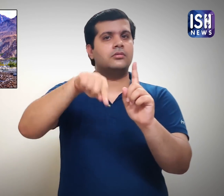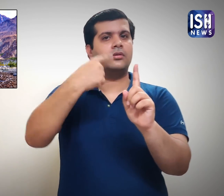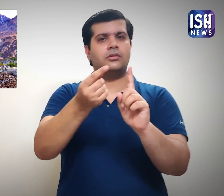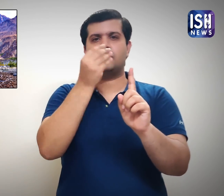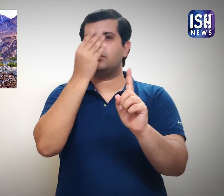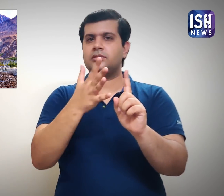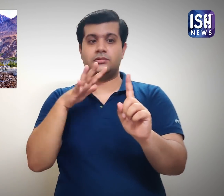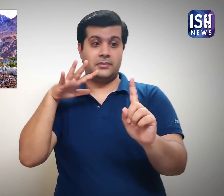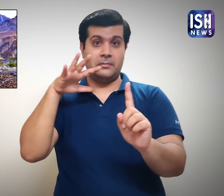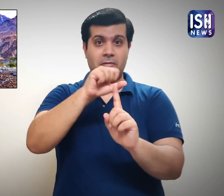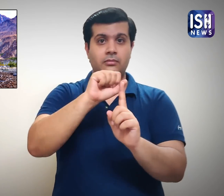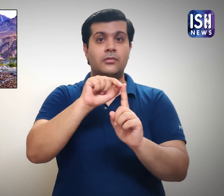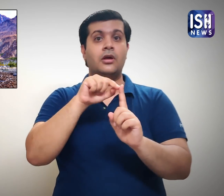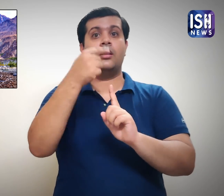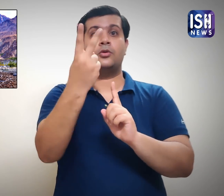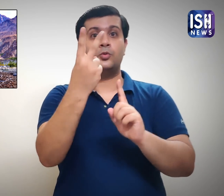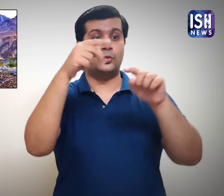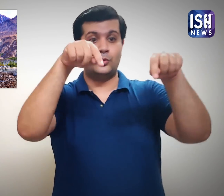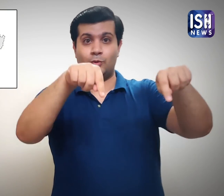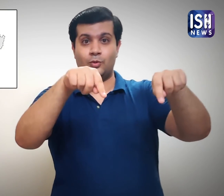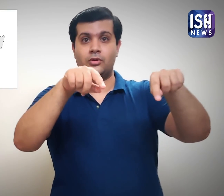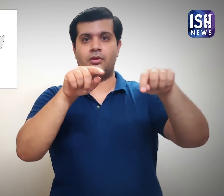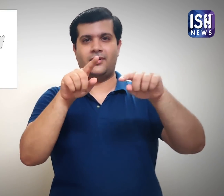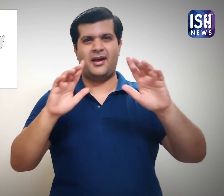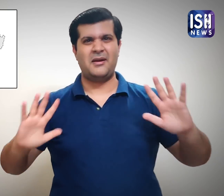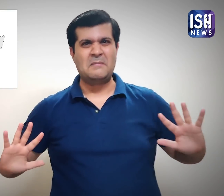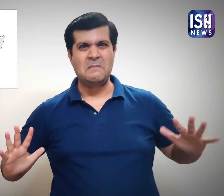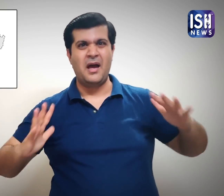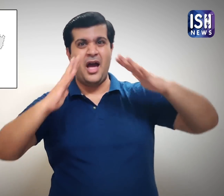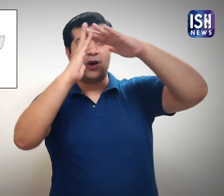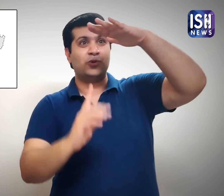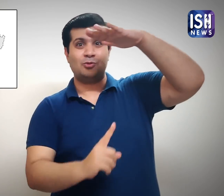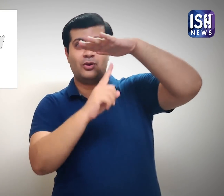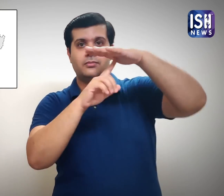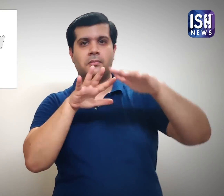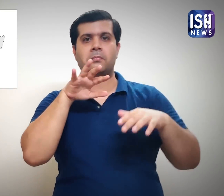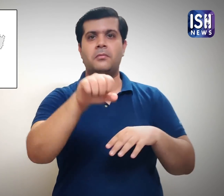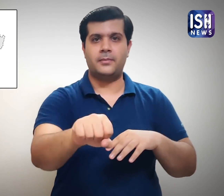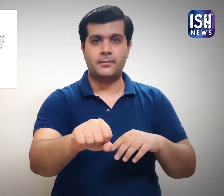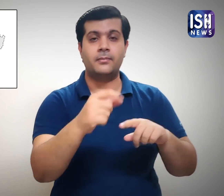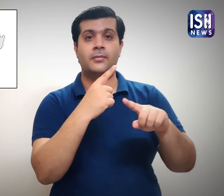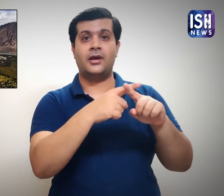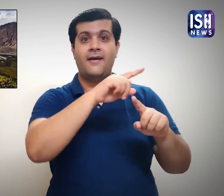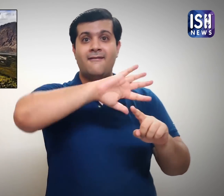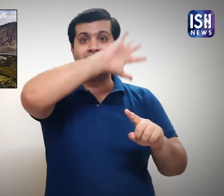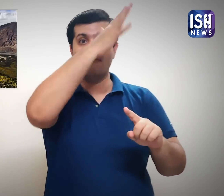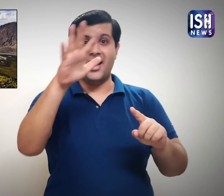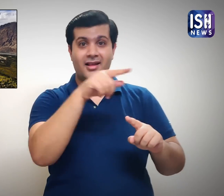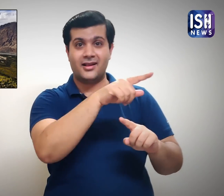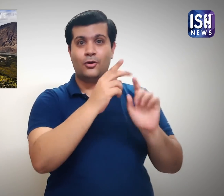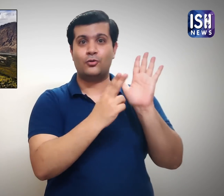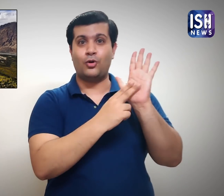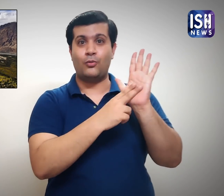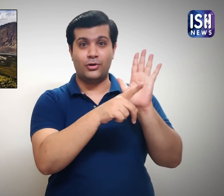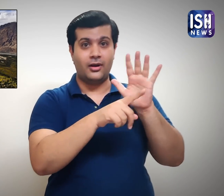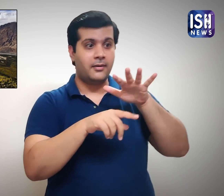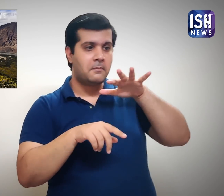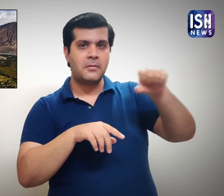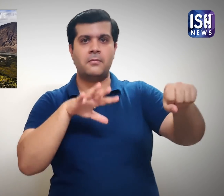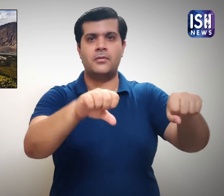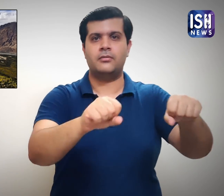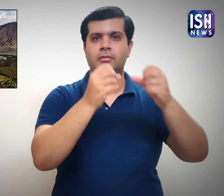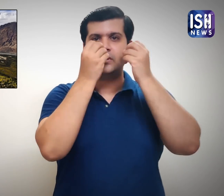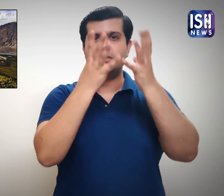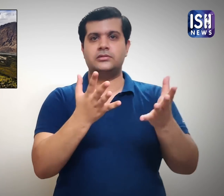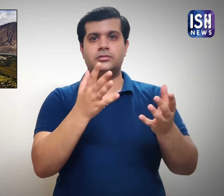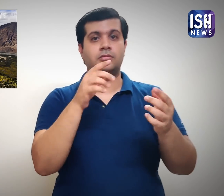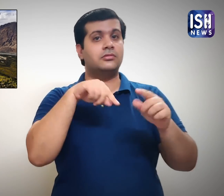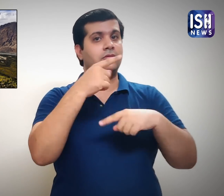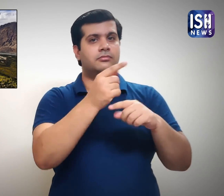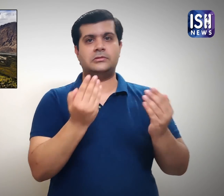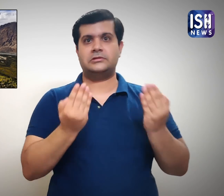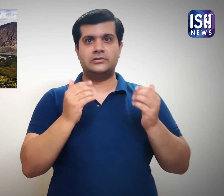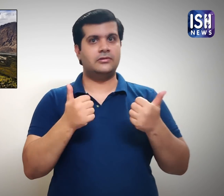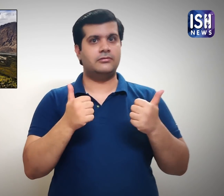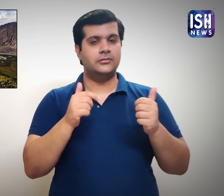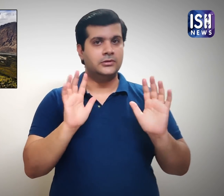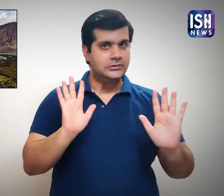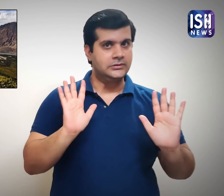then the Siachen mountain and Nubra valley can be expose.